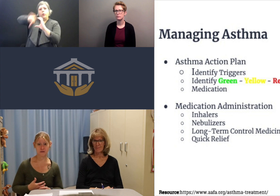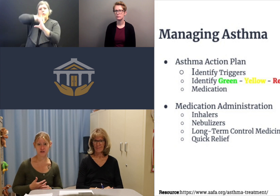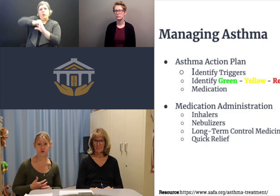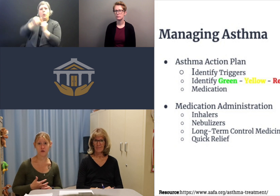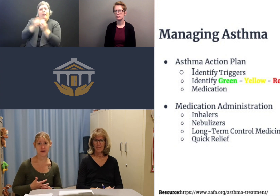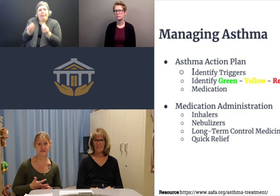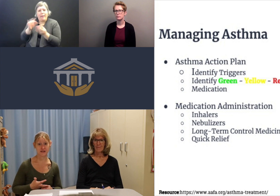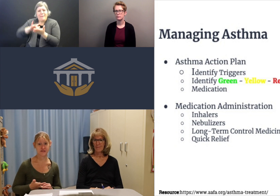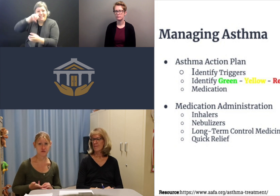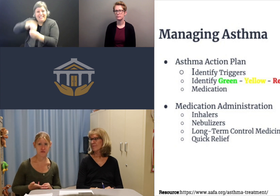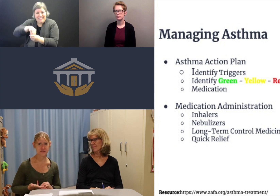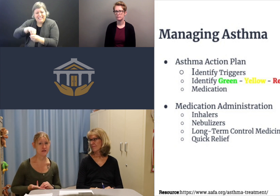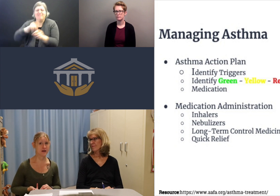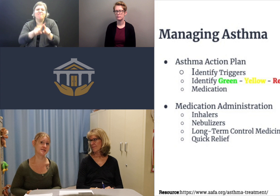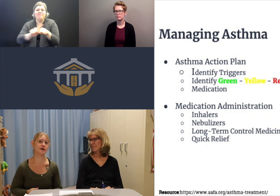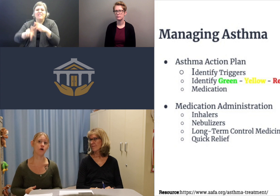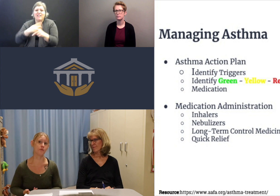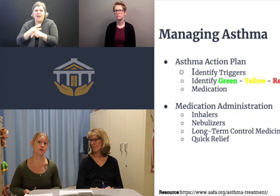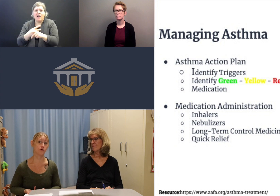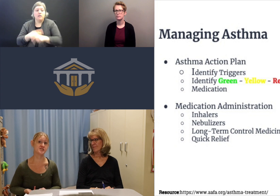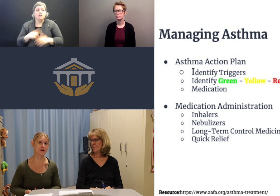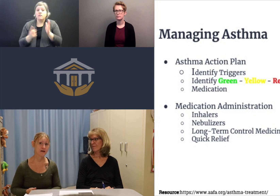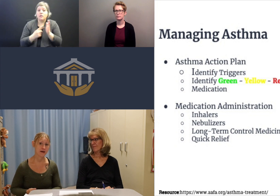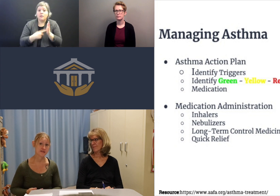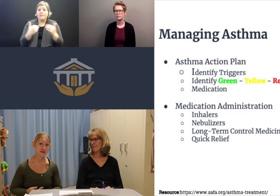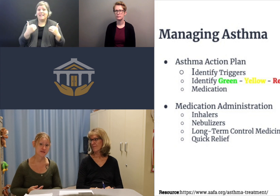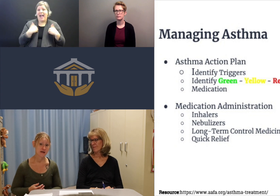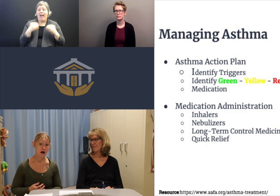control medicines. Those are things that you might take at home on a more daily basis.